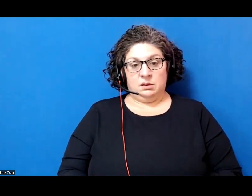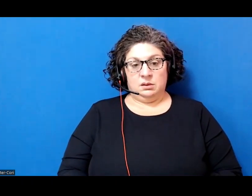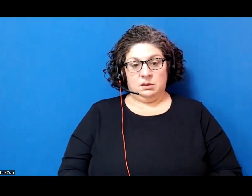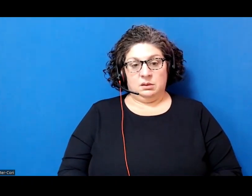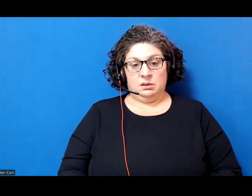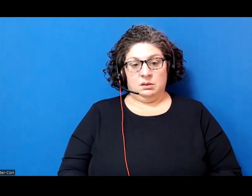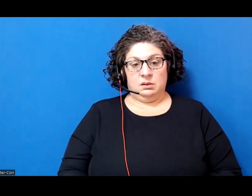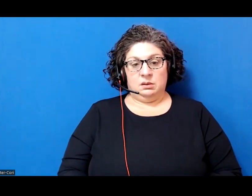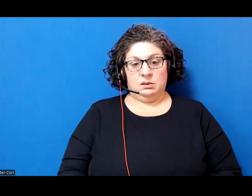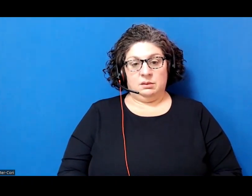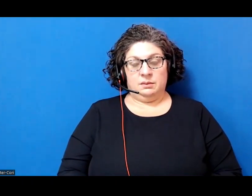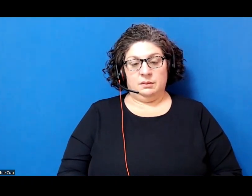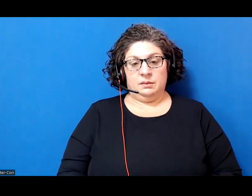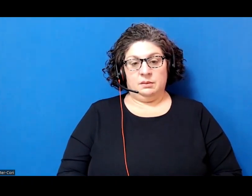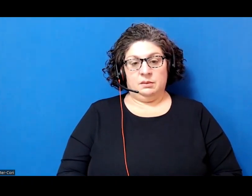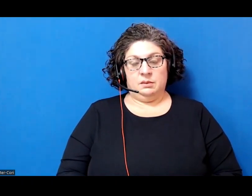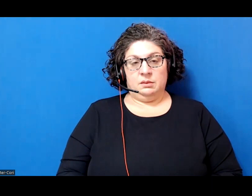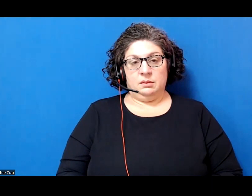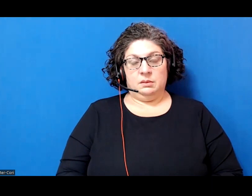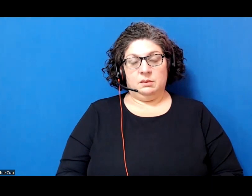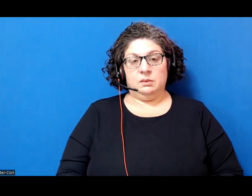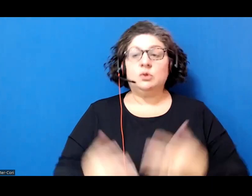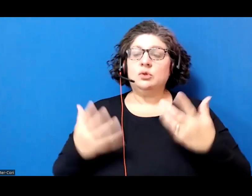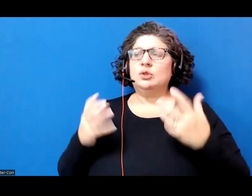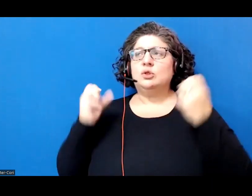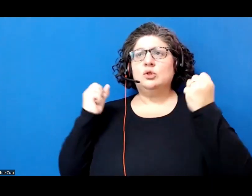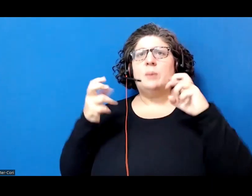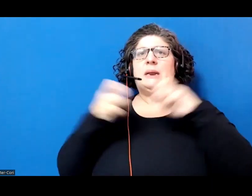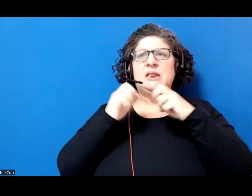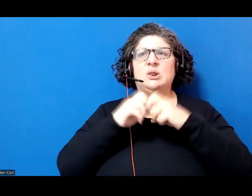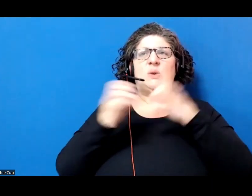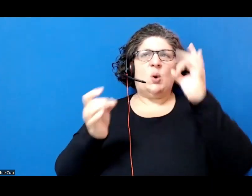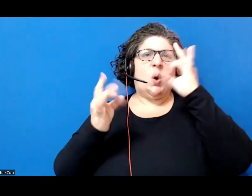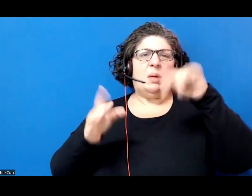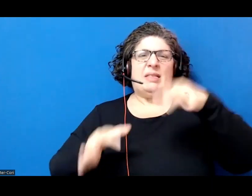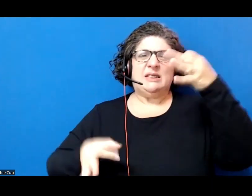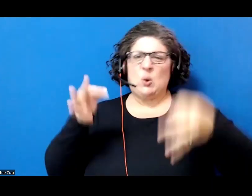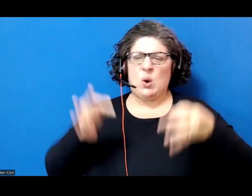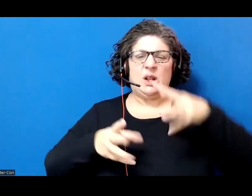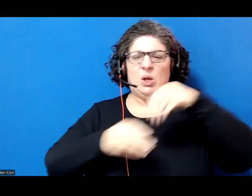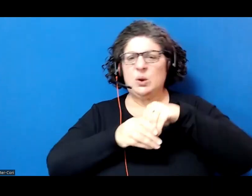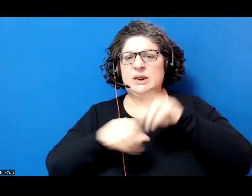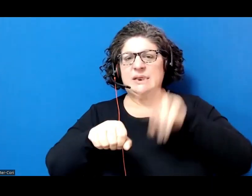many issues with the horribleness of this court including national injunction was bad